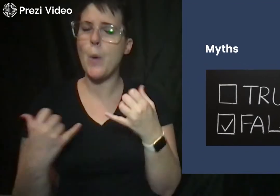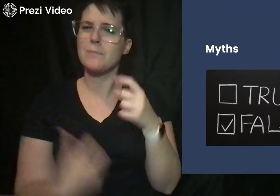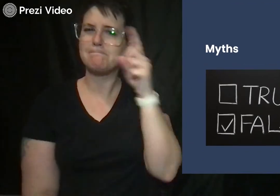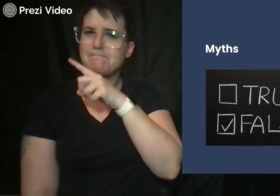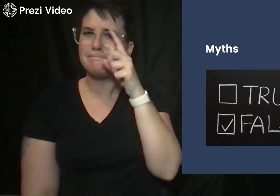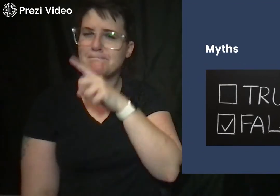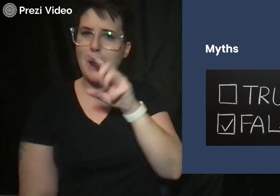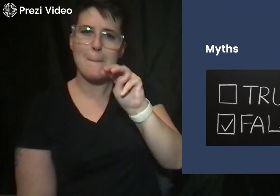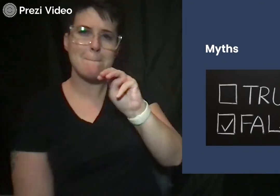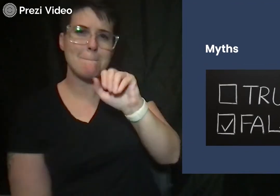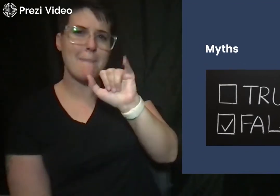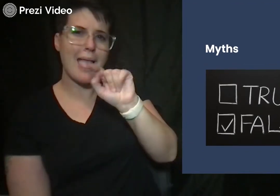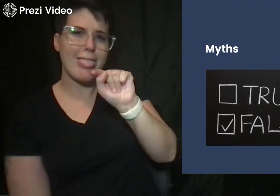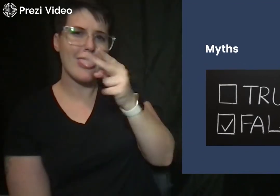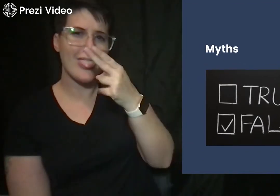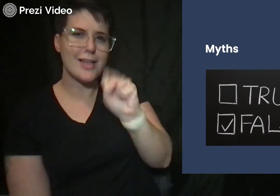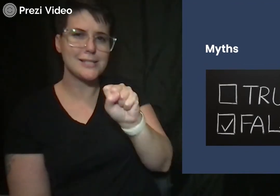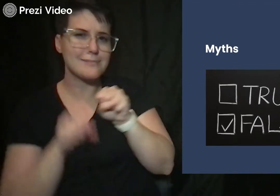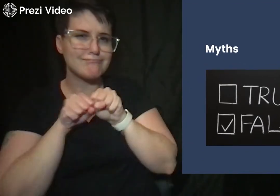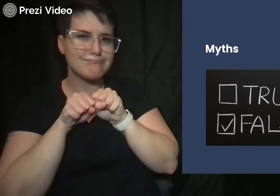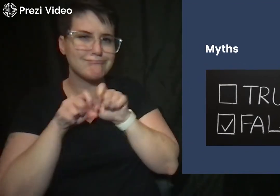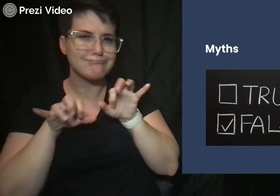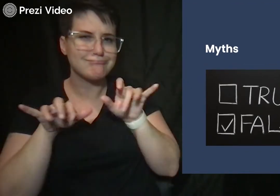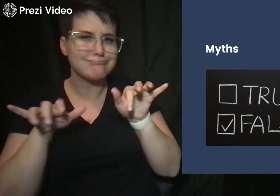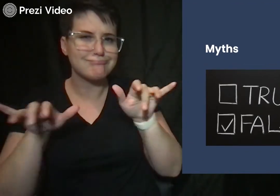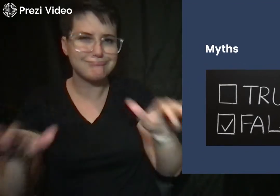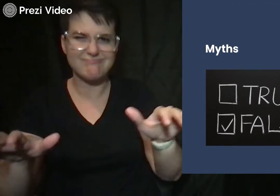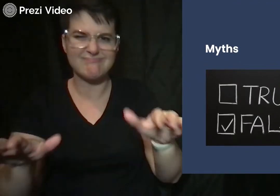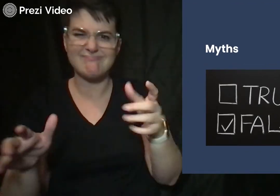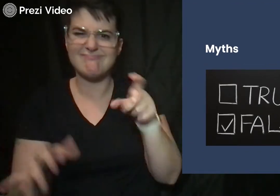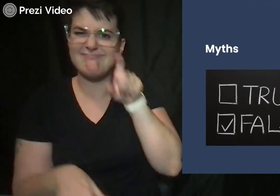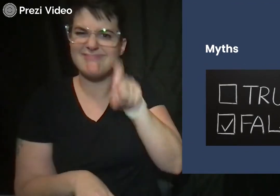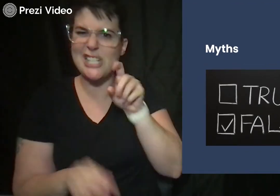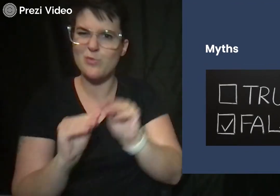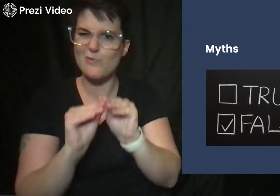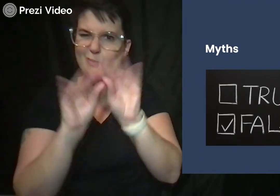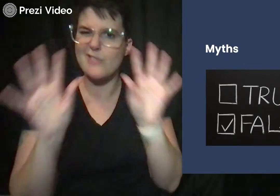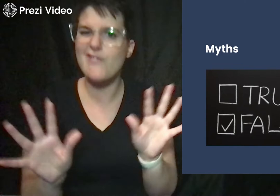Now, there are some myths out there that we need to clarify